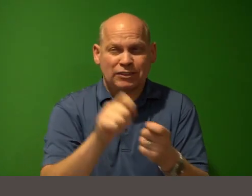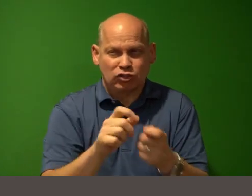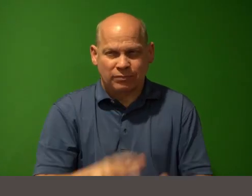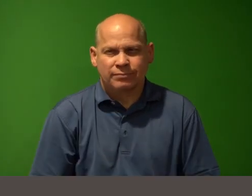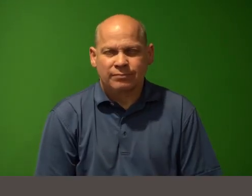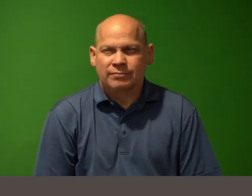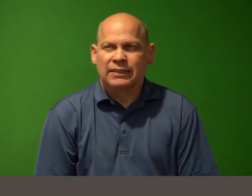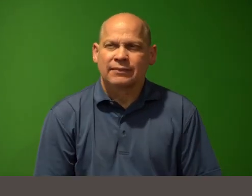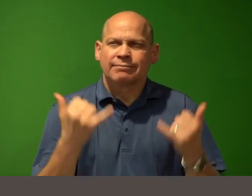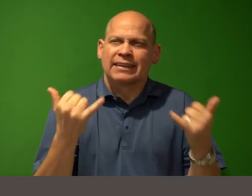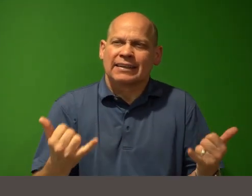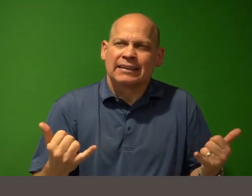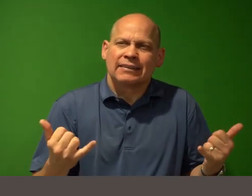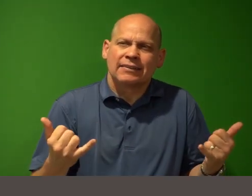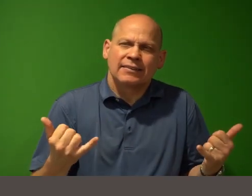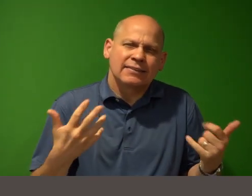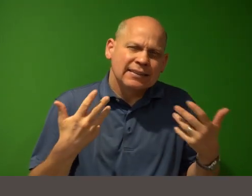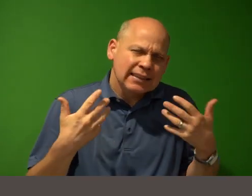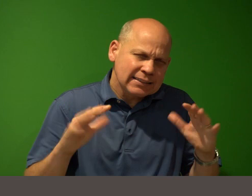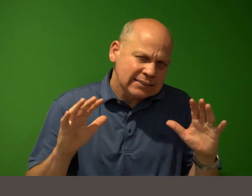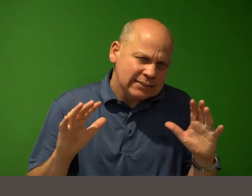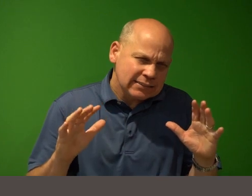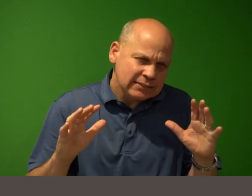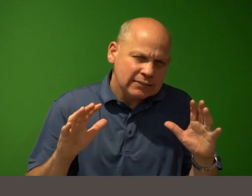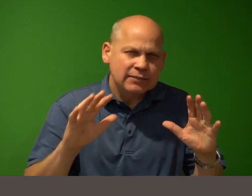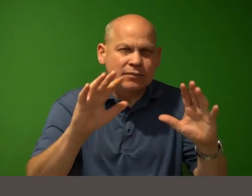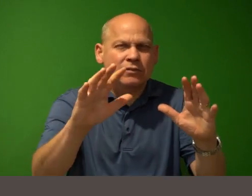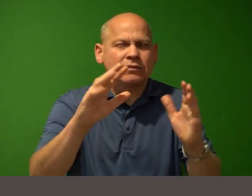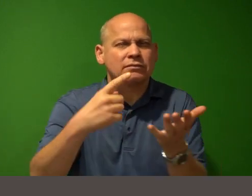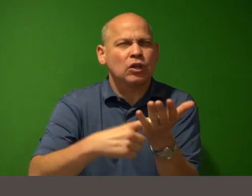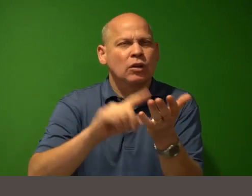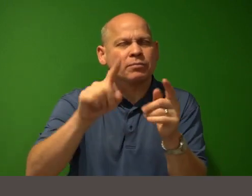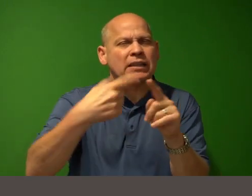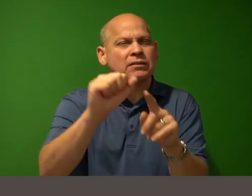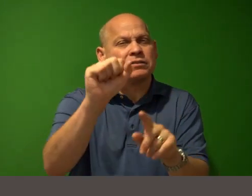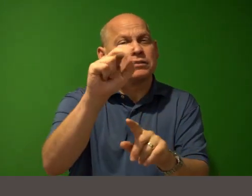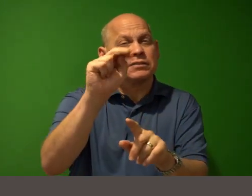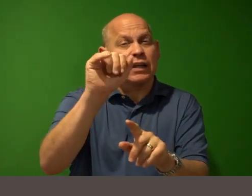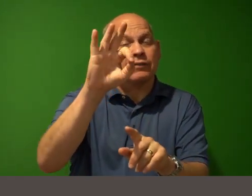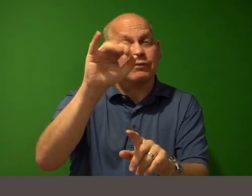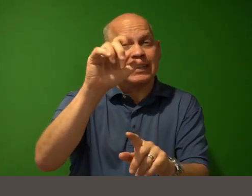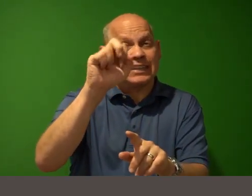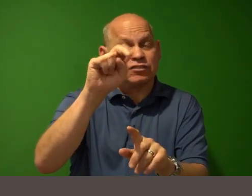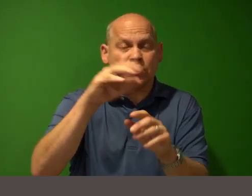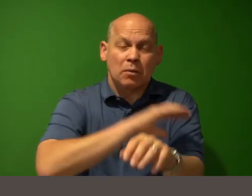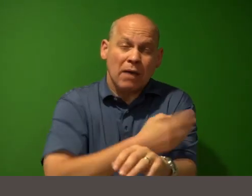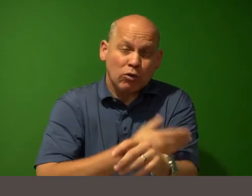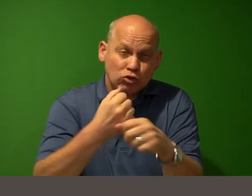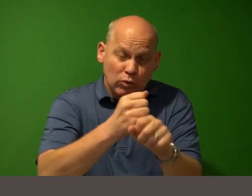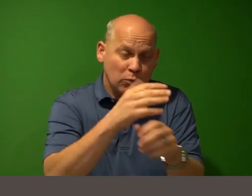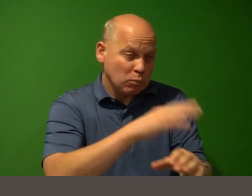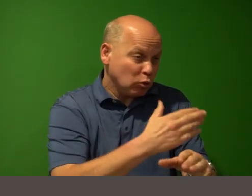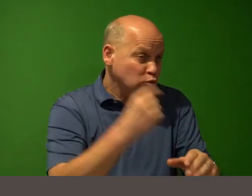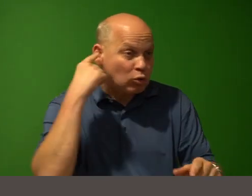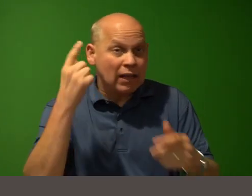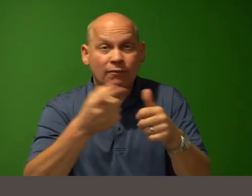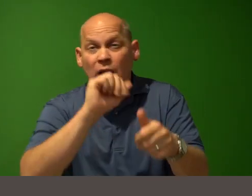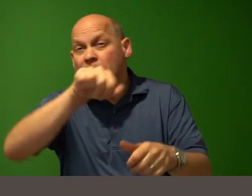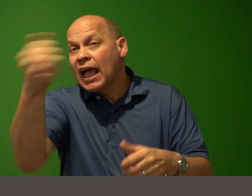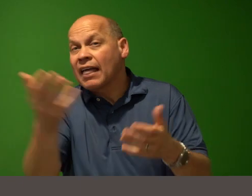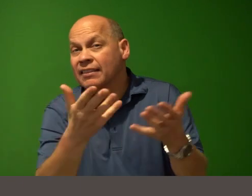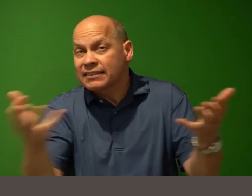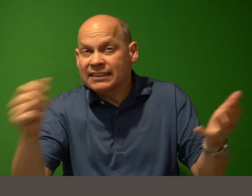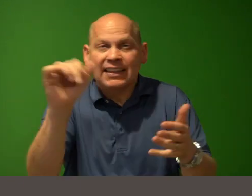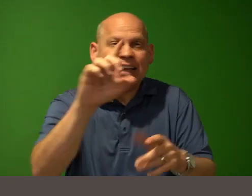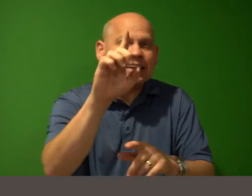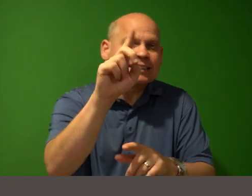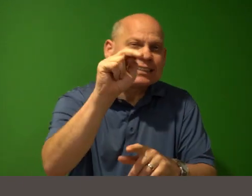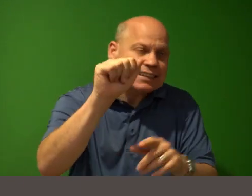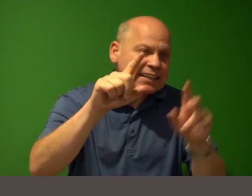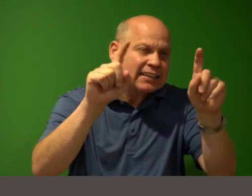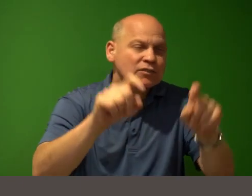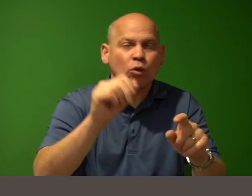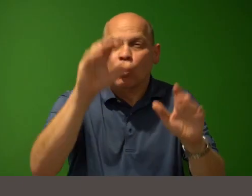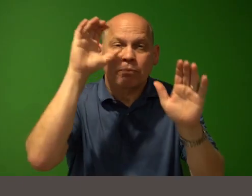Now, let's talk about sonification, the power to create music or sound from other mediums such as DNA, text, or pictures.